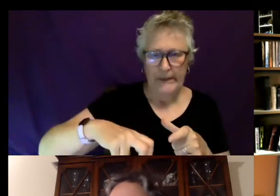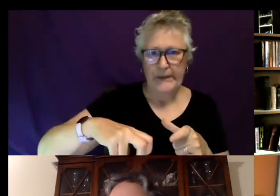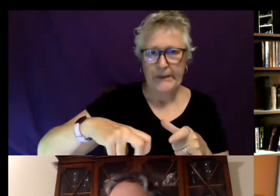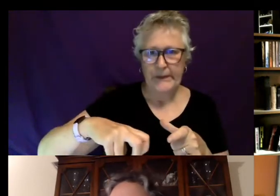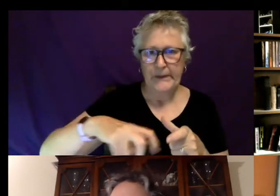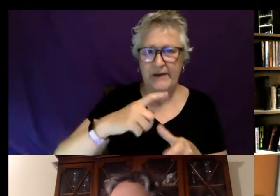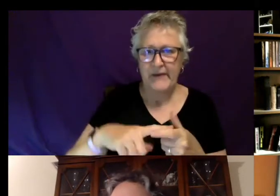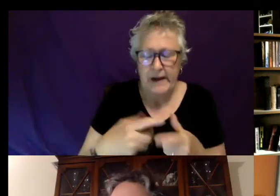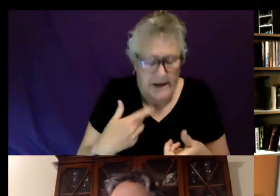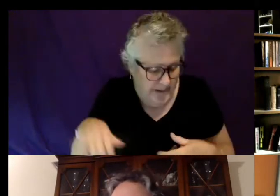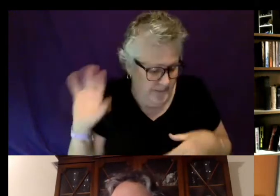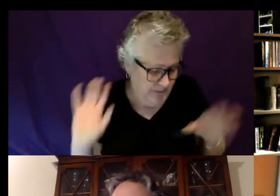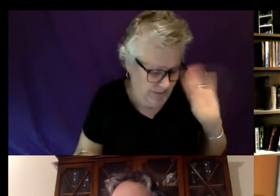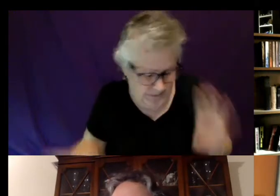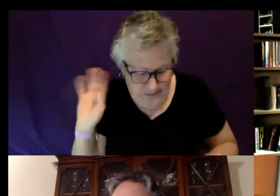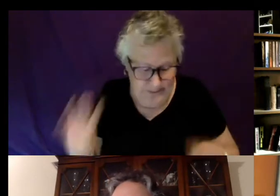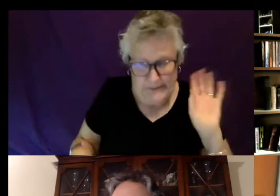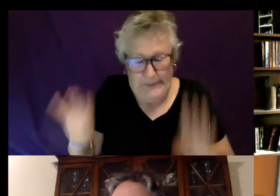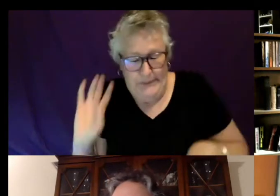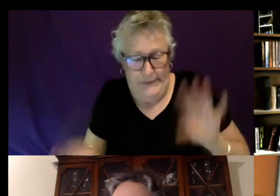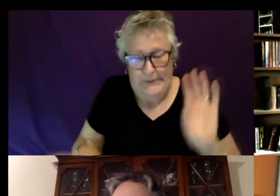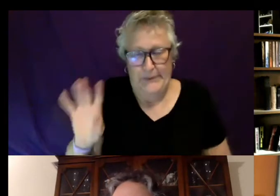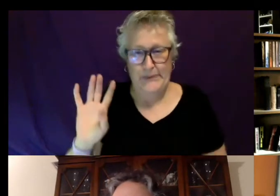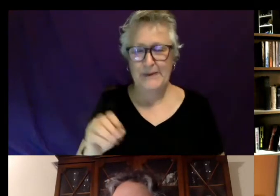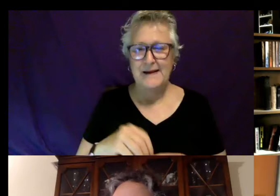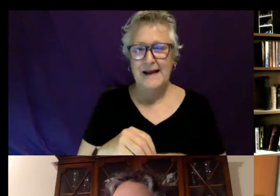She has a perch in the shower. Every morning she has to come in and take a